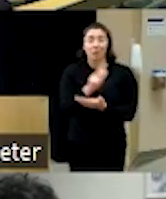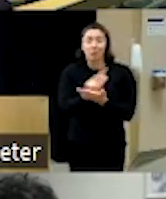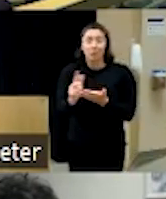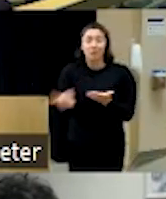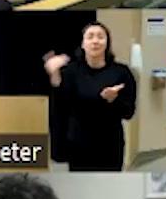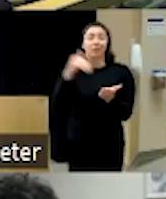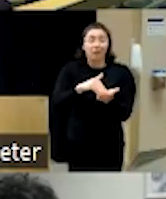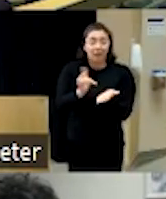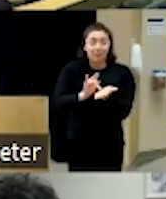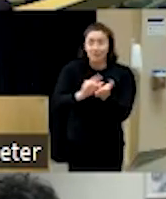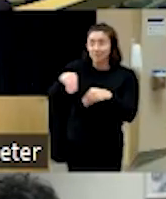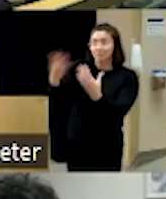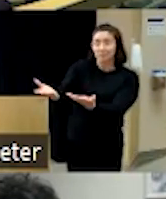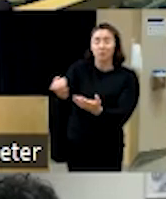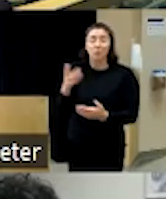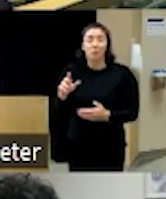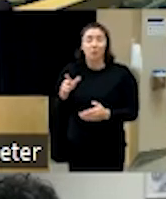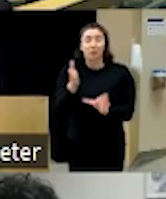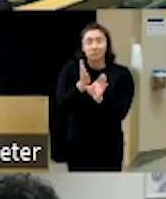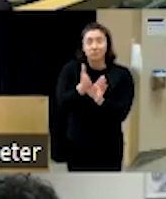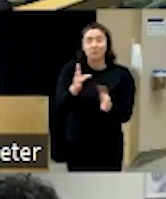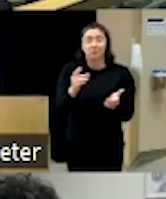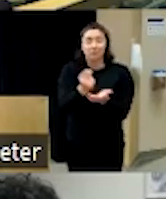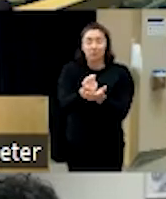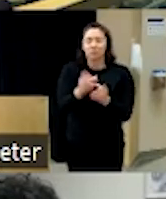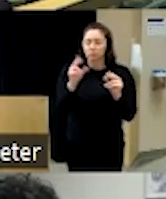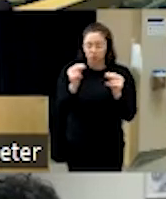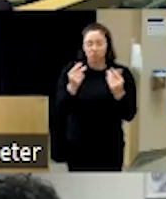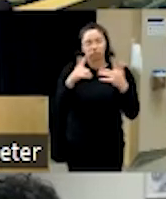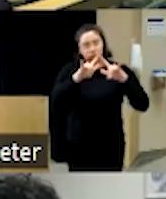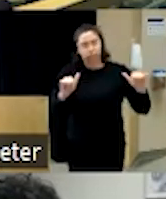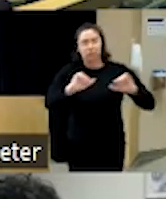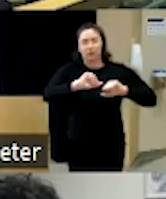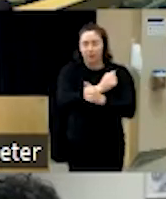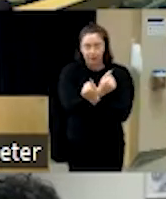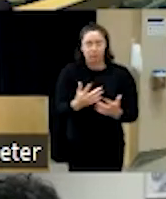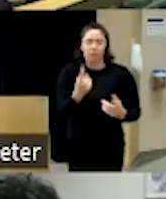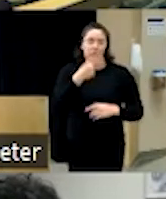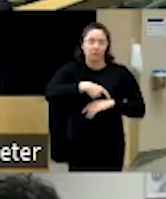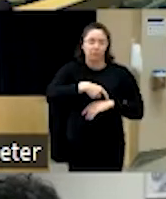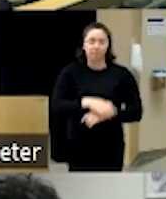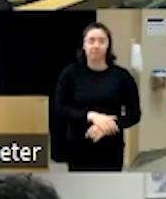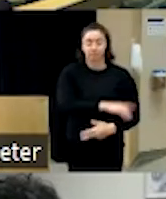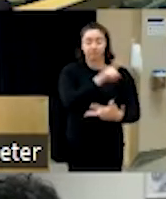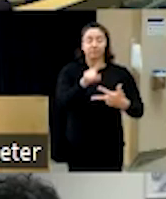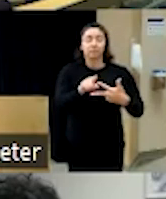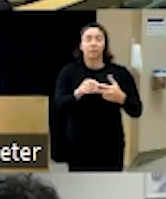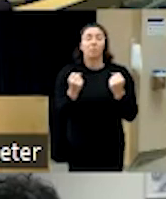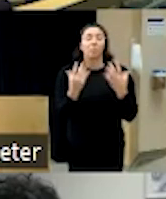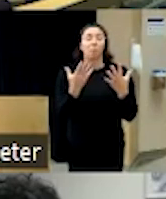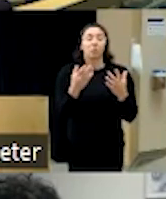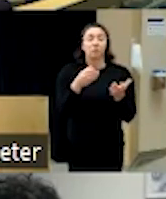some physiotherapy but no you do everything at once number two is a multi-disciplinary admission